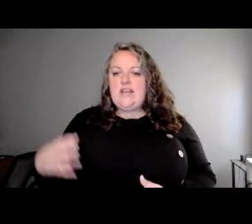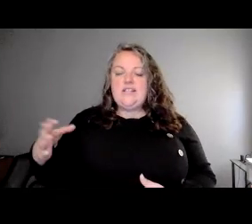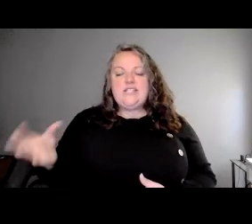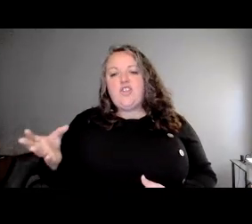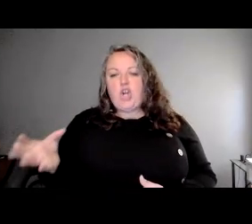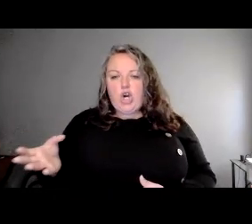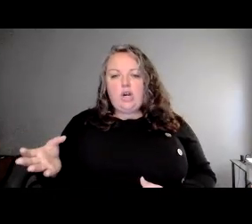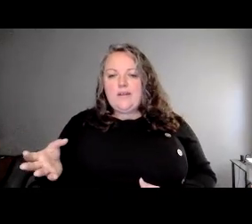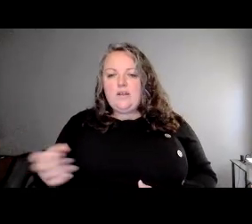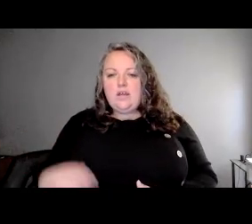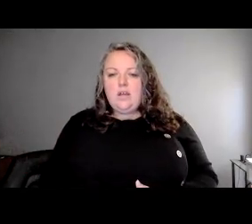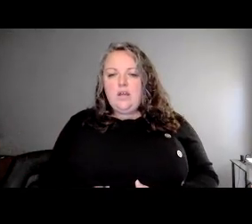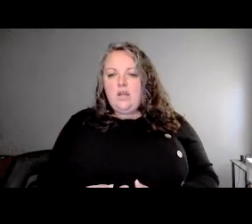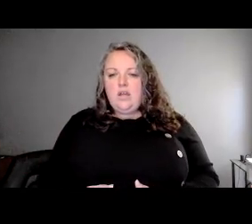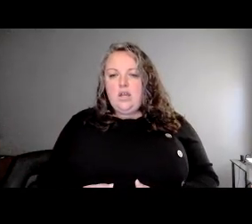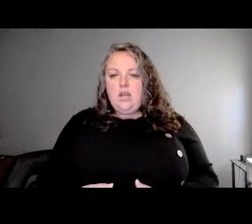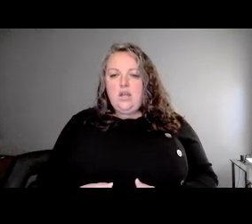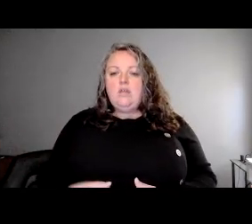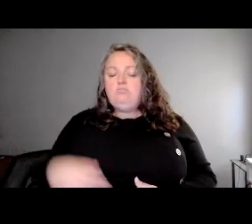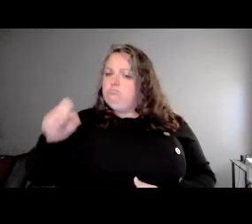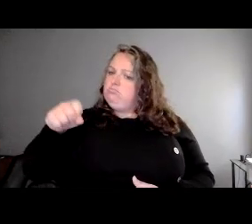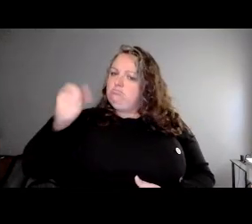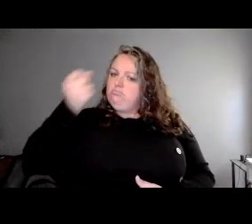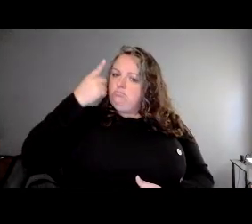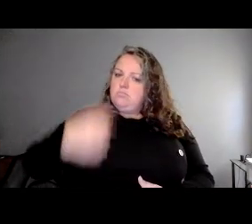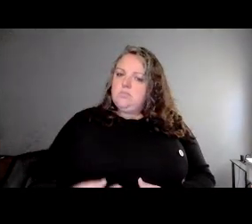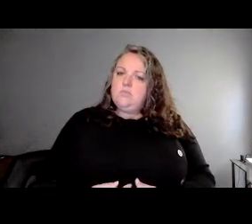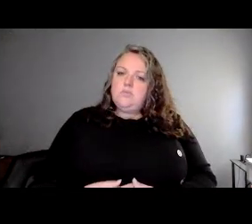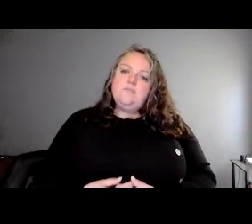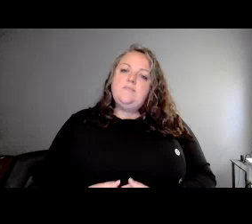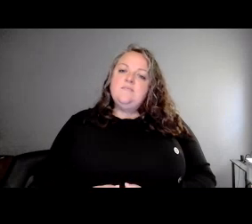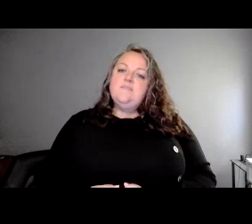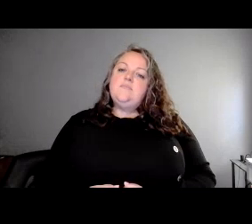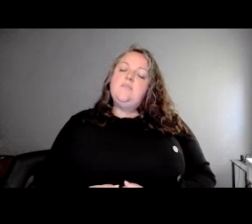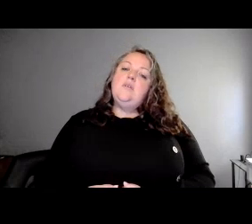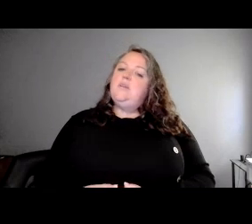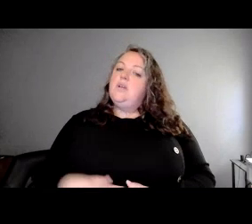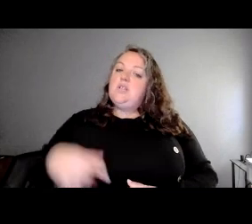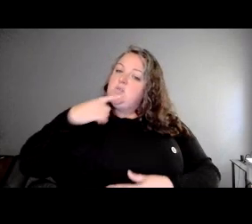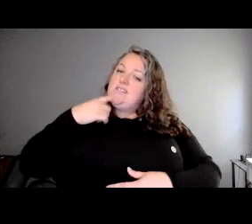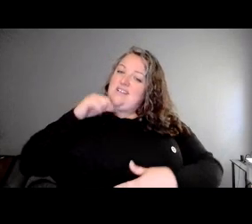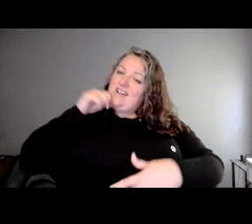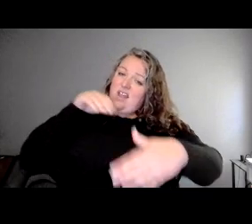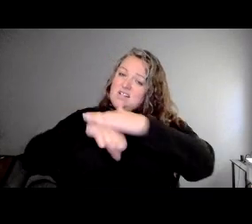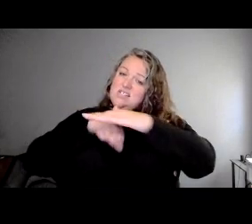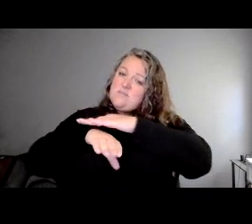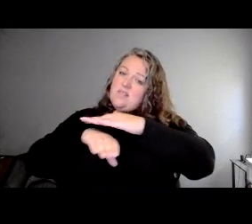and it's near the curb. [Patricia Martin] Mhm. And they're not accessible? [Franly]